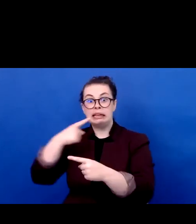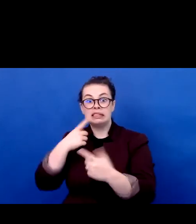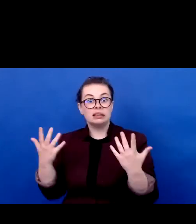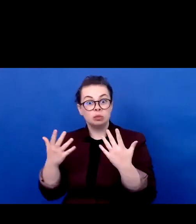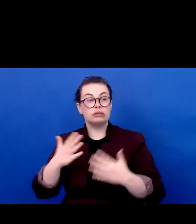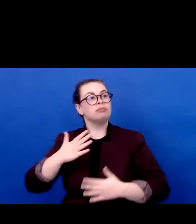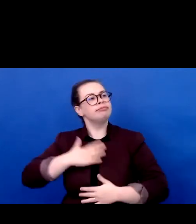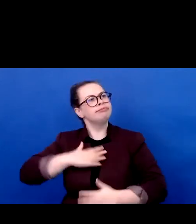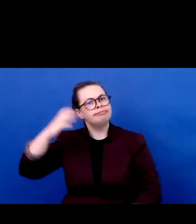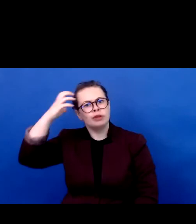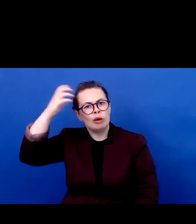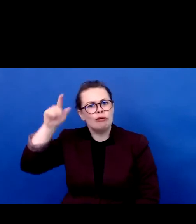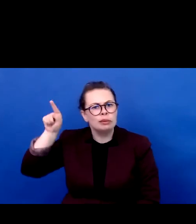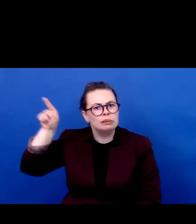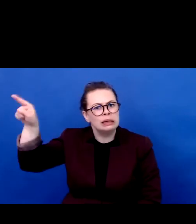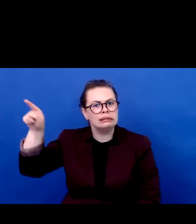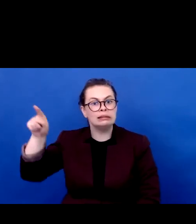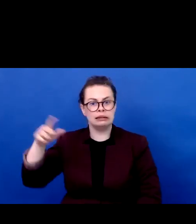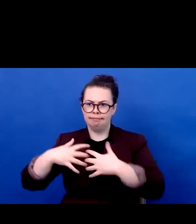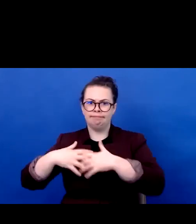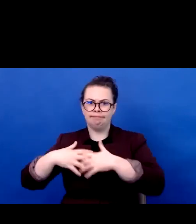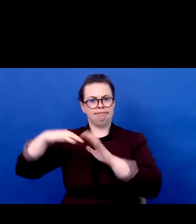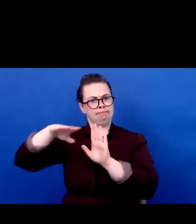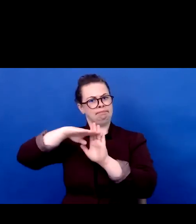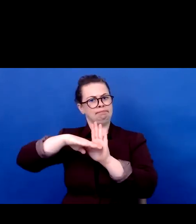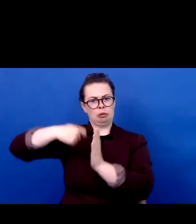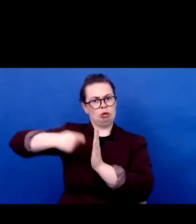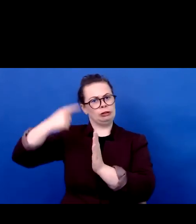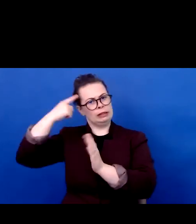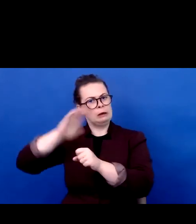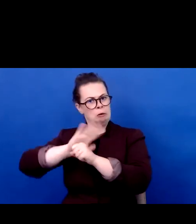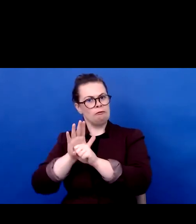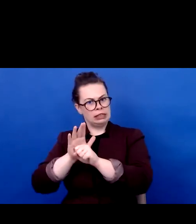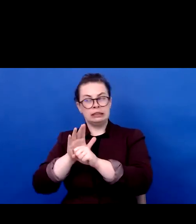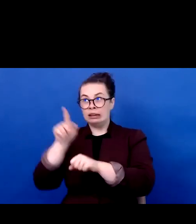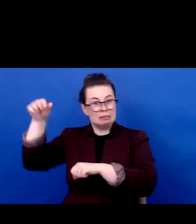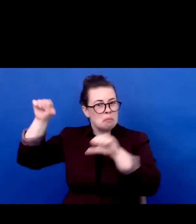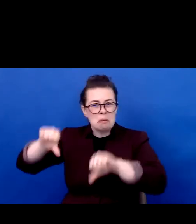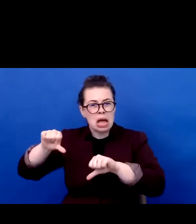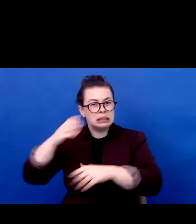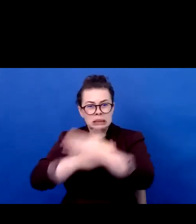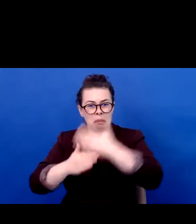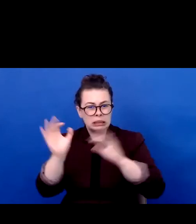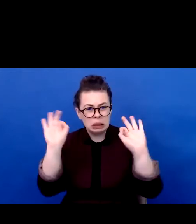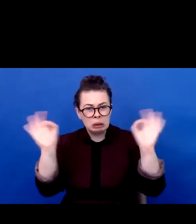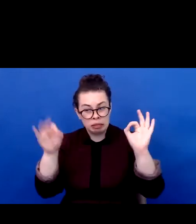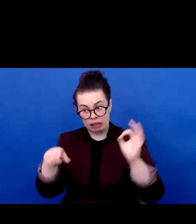in response to the pandemic were not inclusive and some were even more discriminatory i can